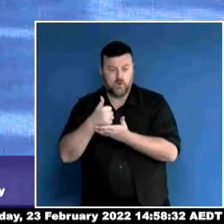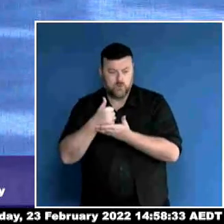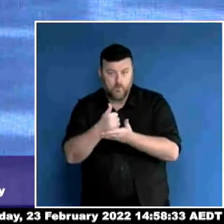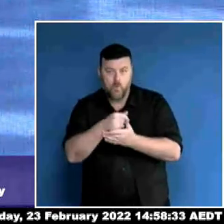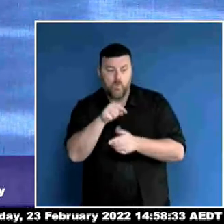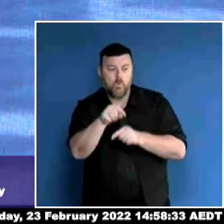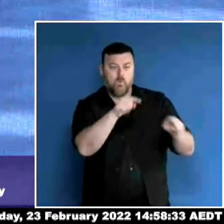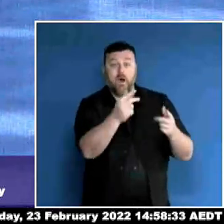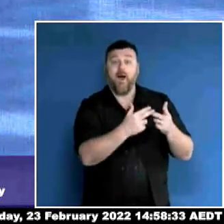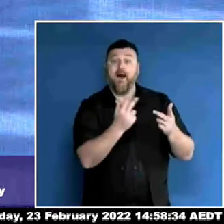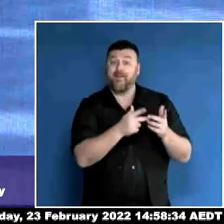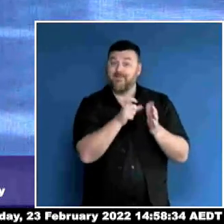Is that what you meant by conflict of interest?